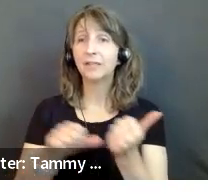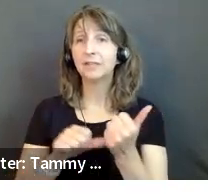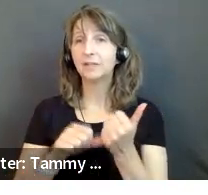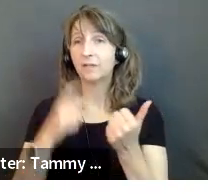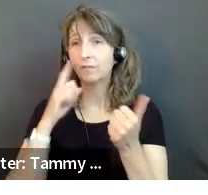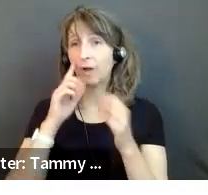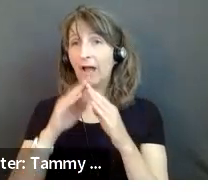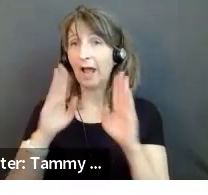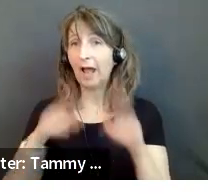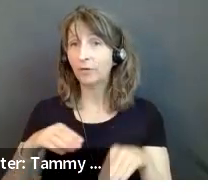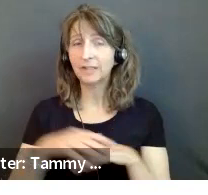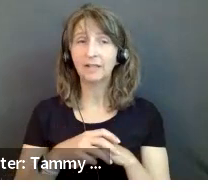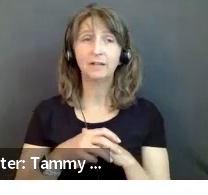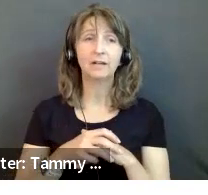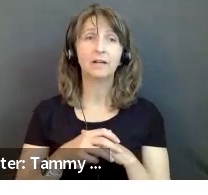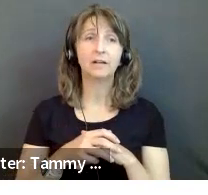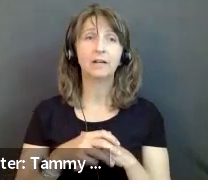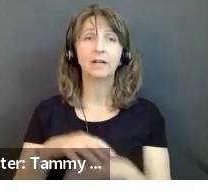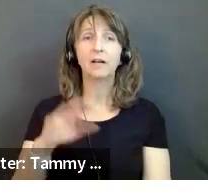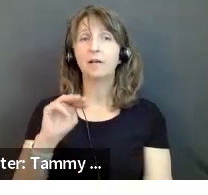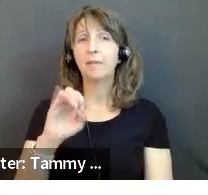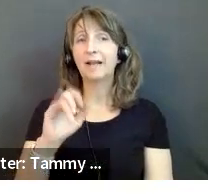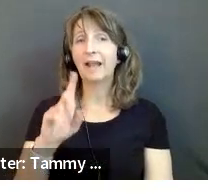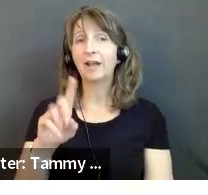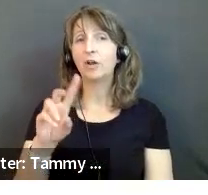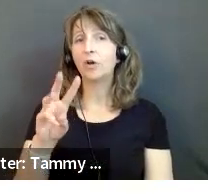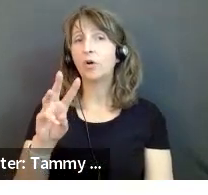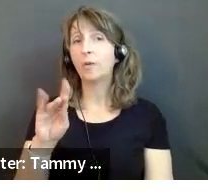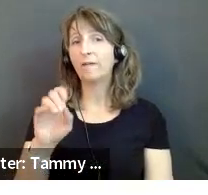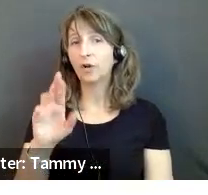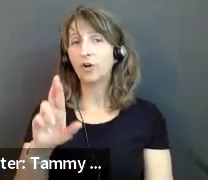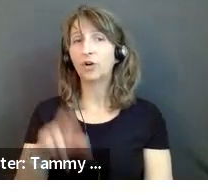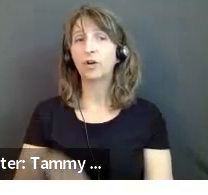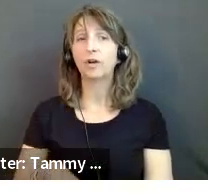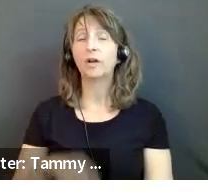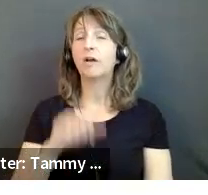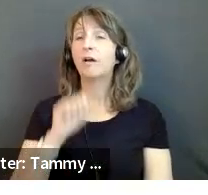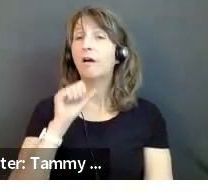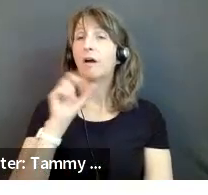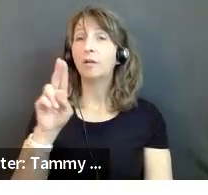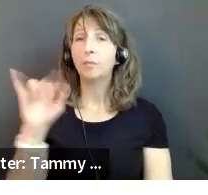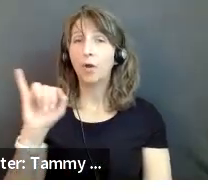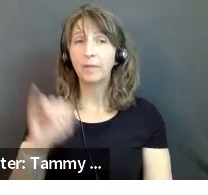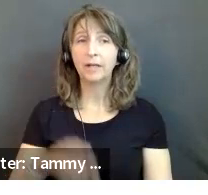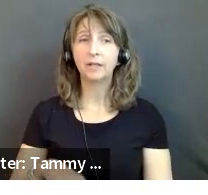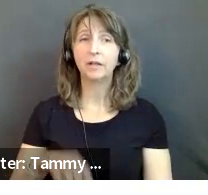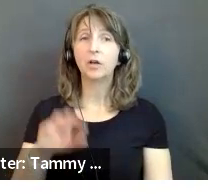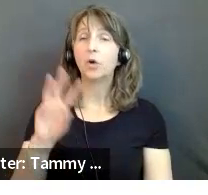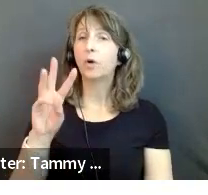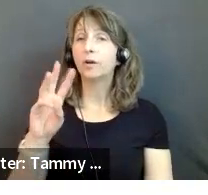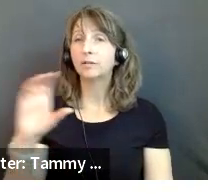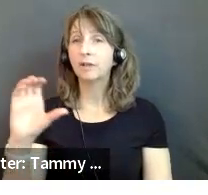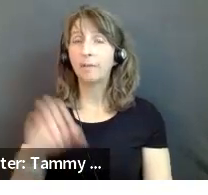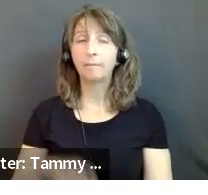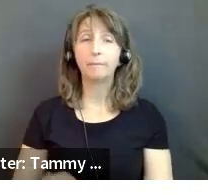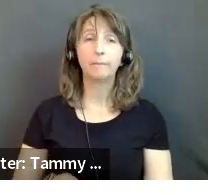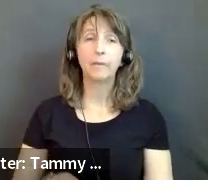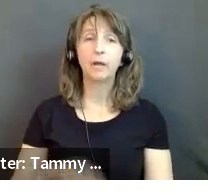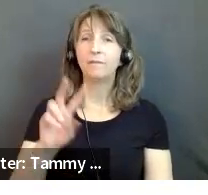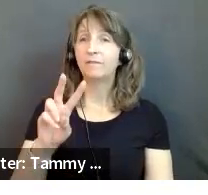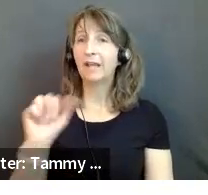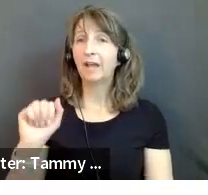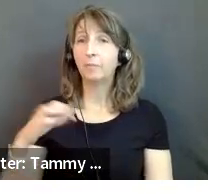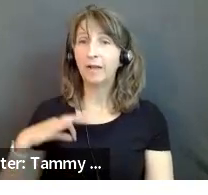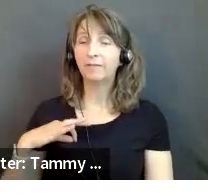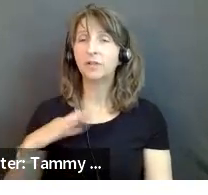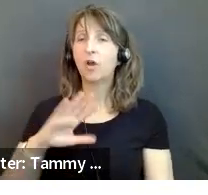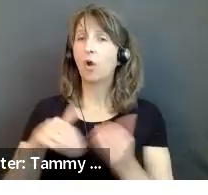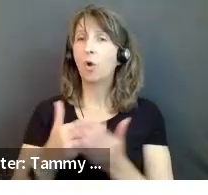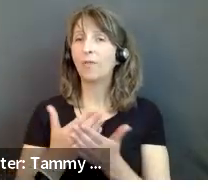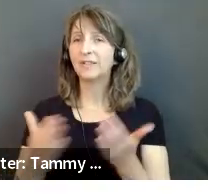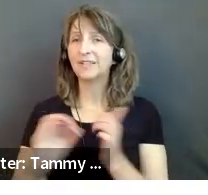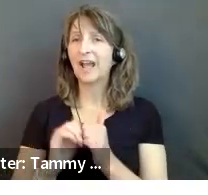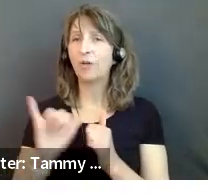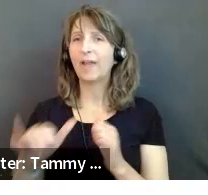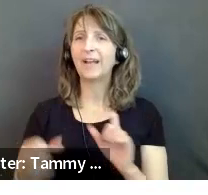Medicaid wave for eligibility, unemployment, workers comp. VA benefits, you know, look at how any of these things are interacting, with work and.